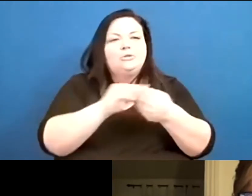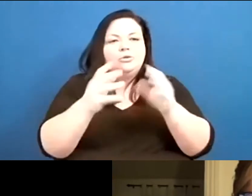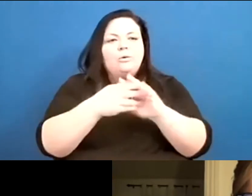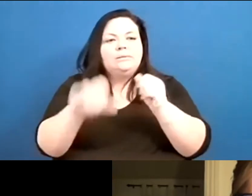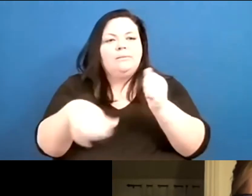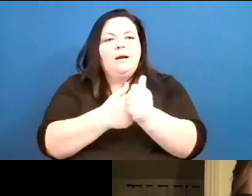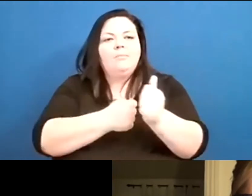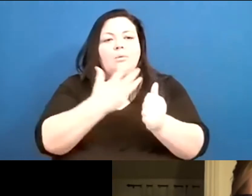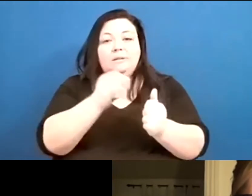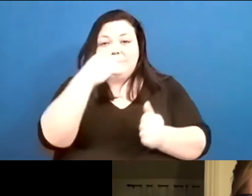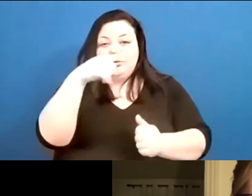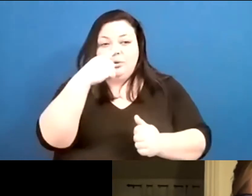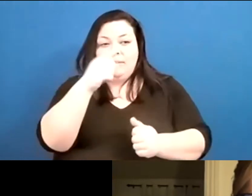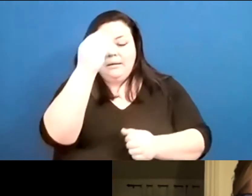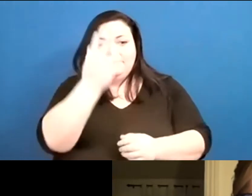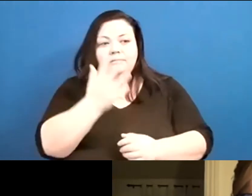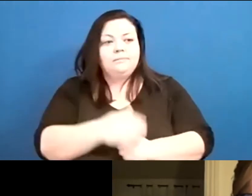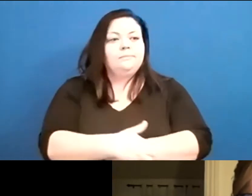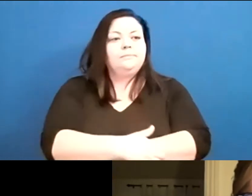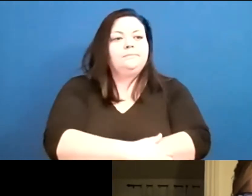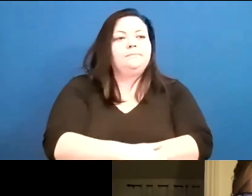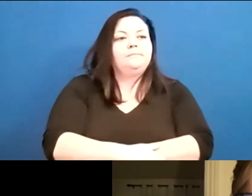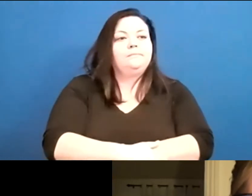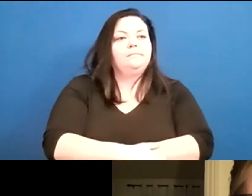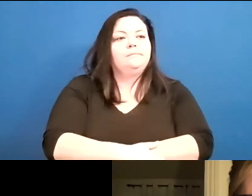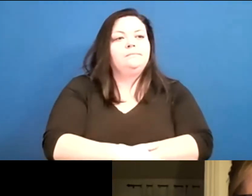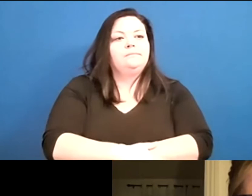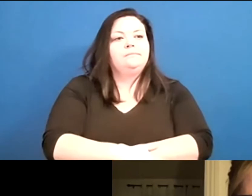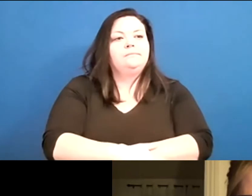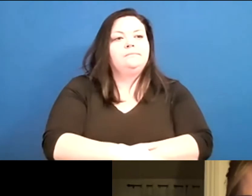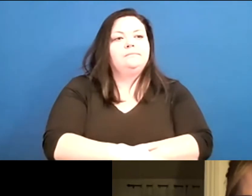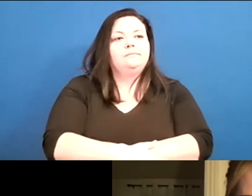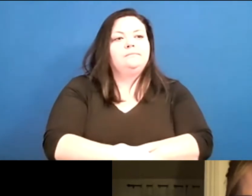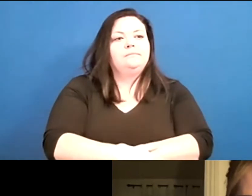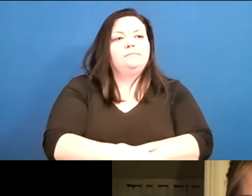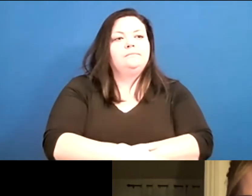you don't mind sharing. Um, you know that one I'm not 100 percent sure,